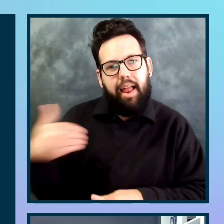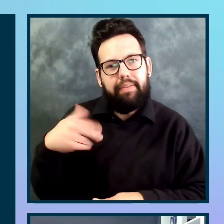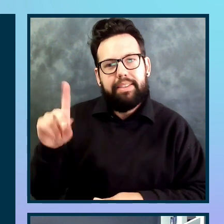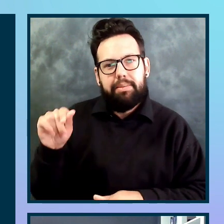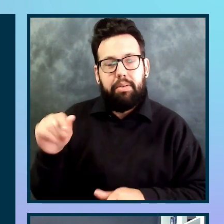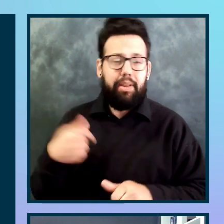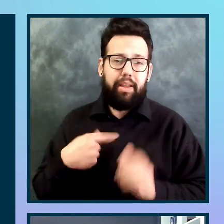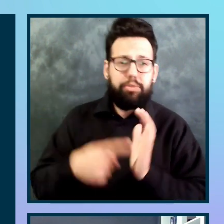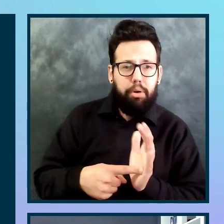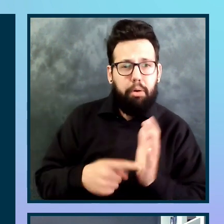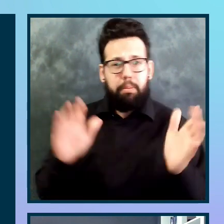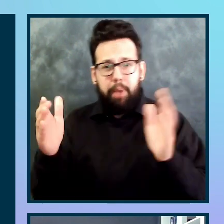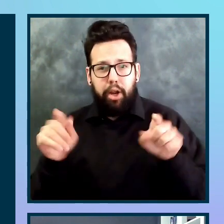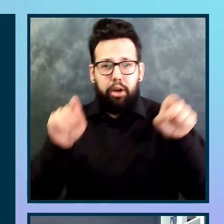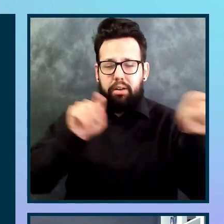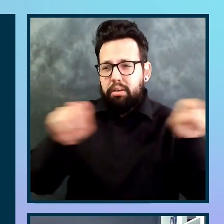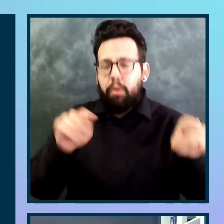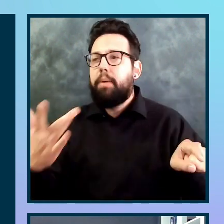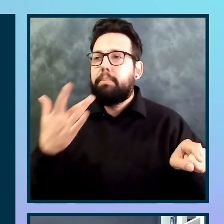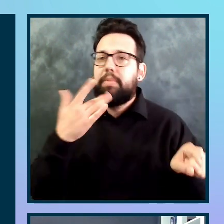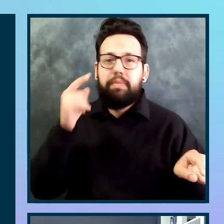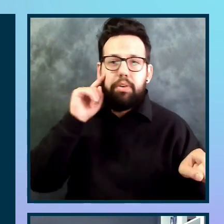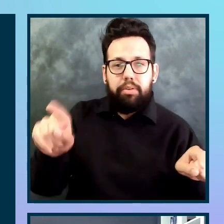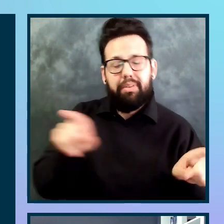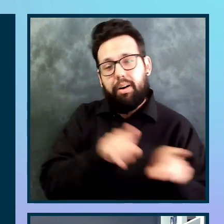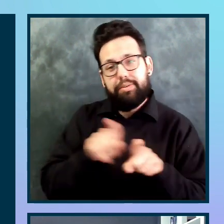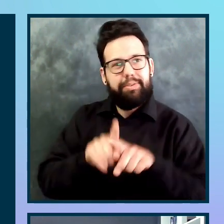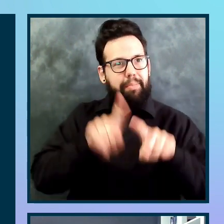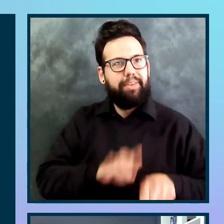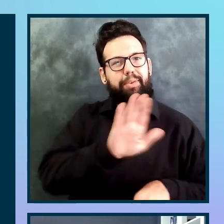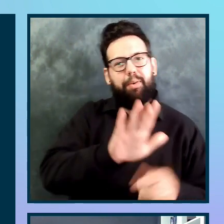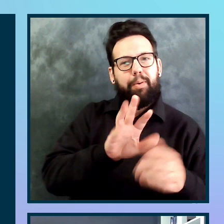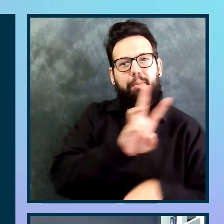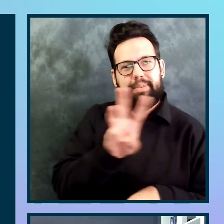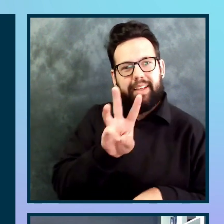I mean, depends on the complexity of your website. The complexity of the filters that you have.